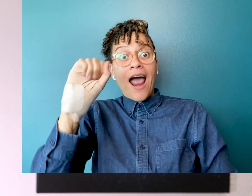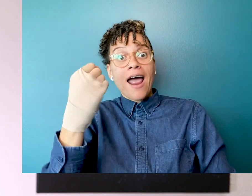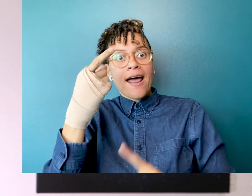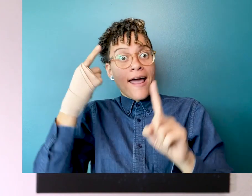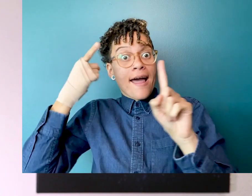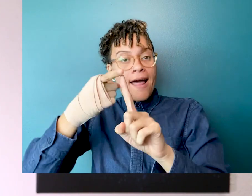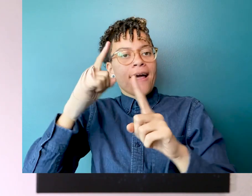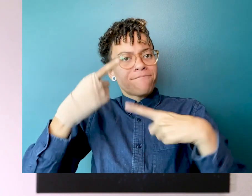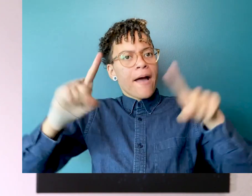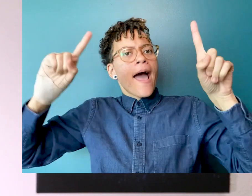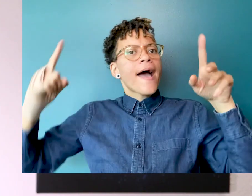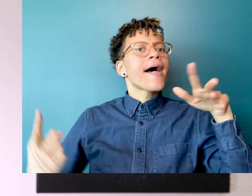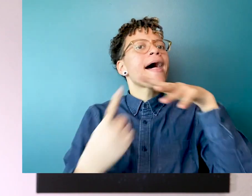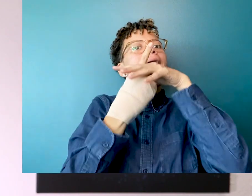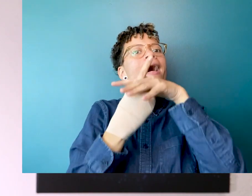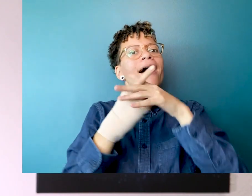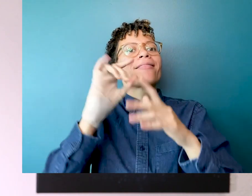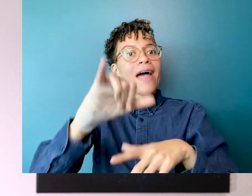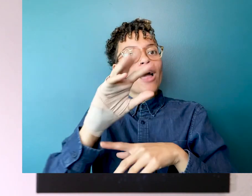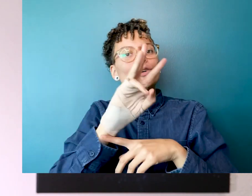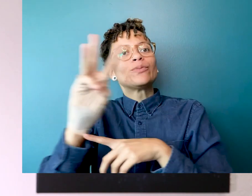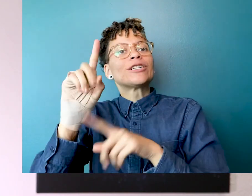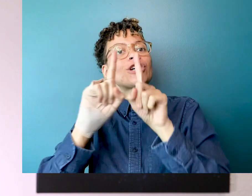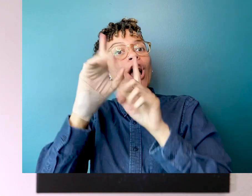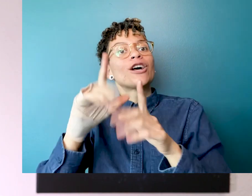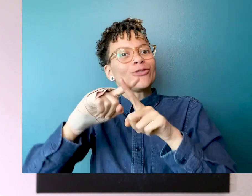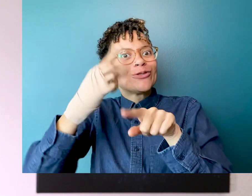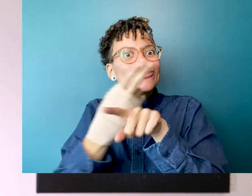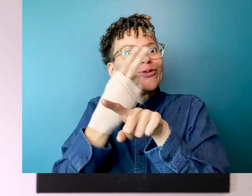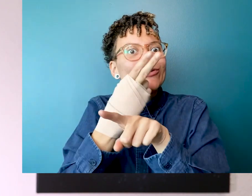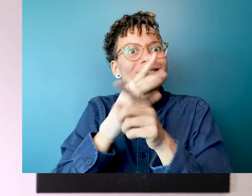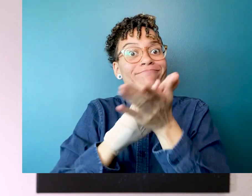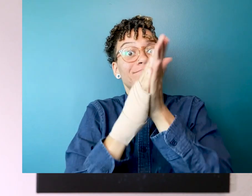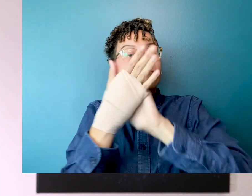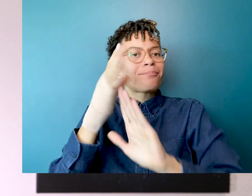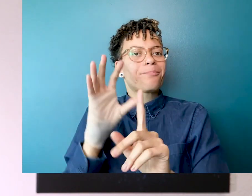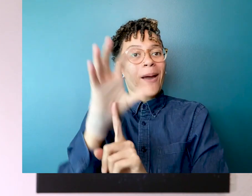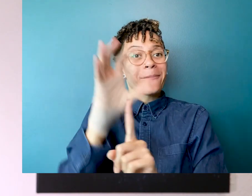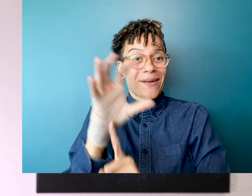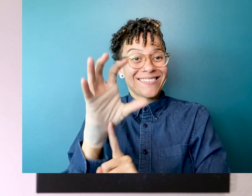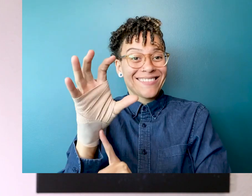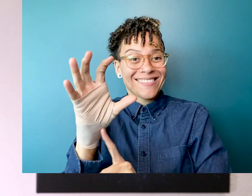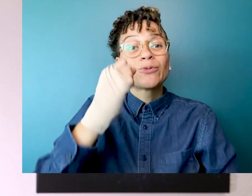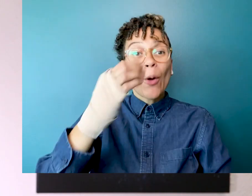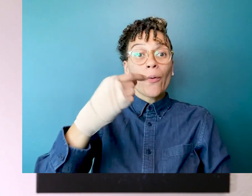So as I said, one of the things about this approach is that even though it was the most